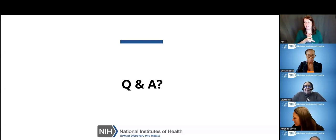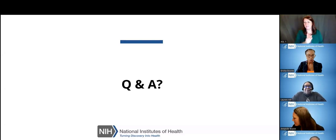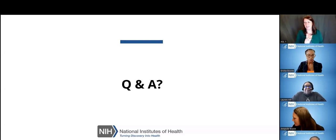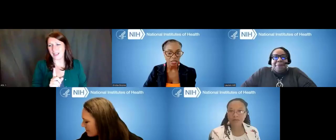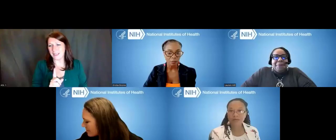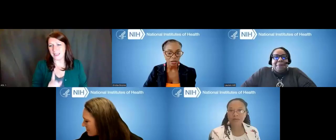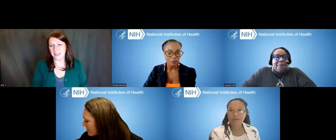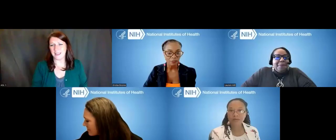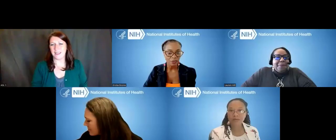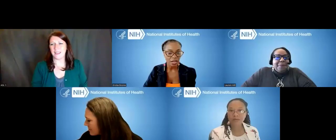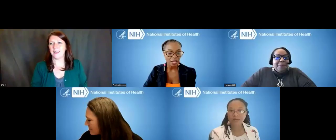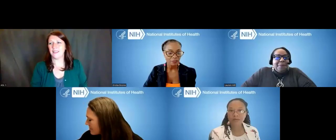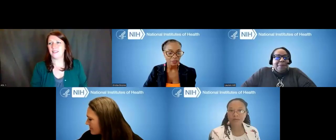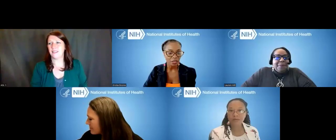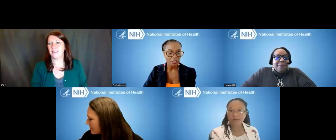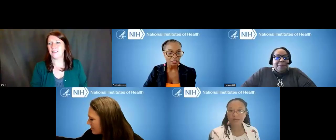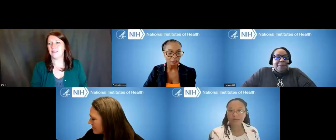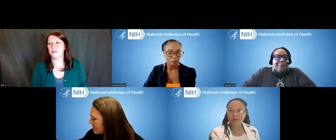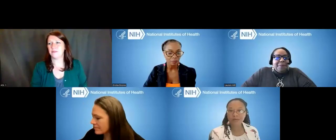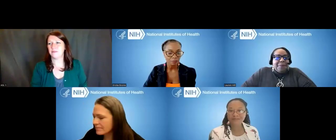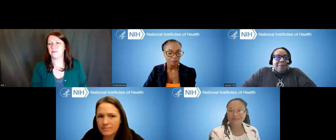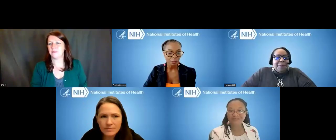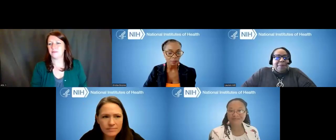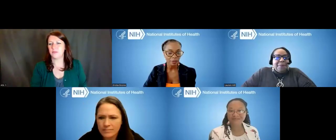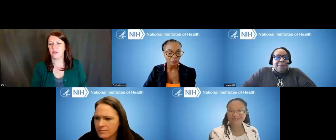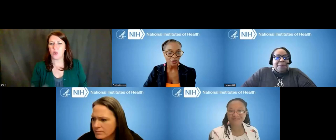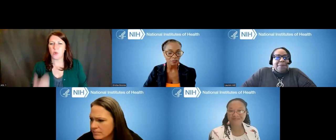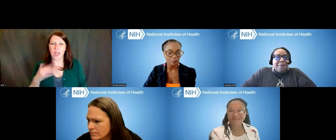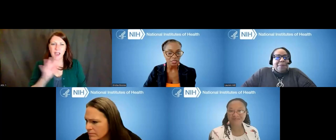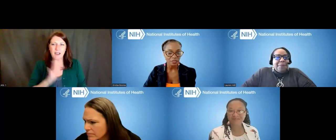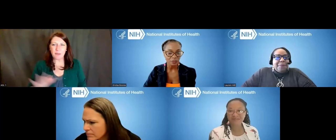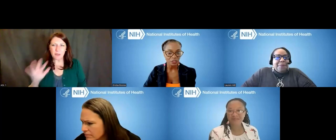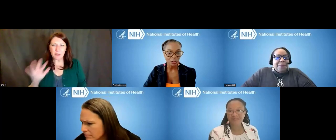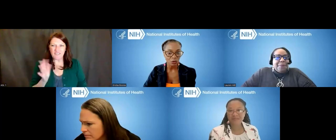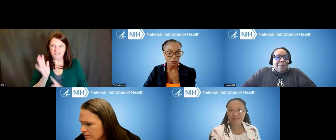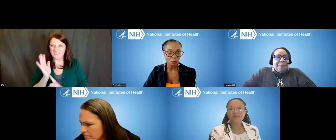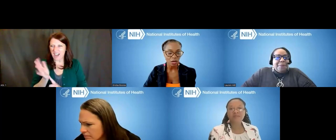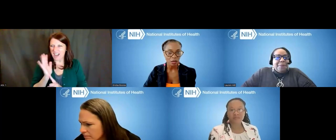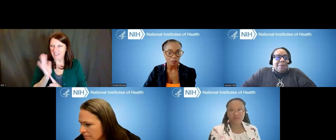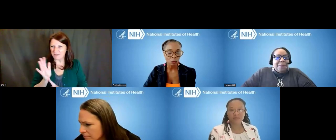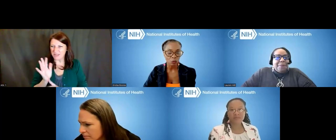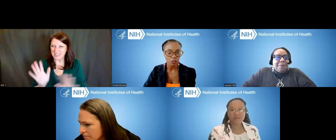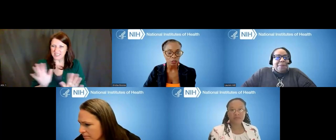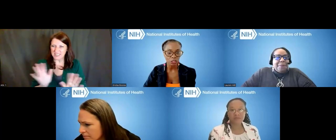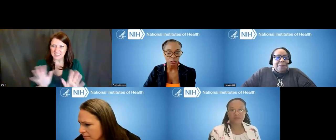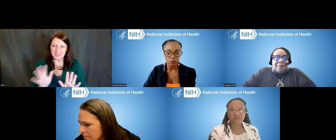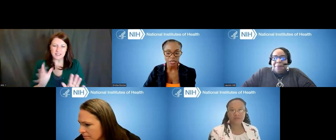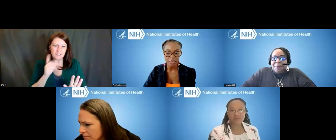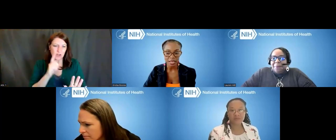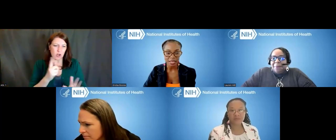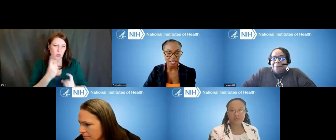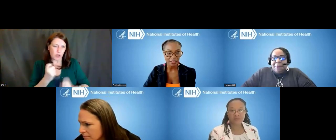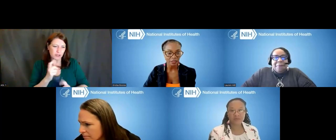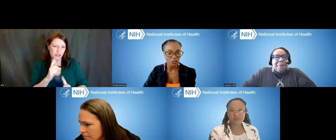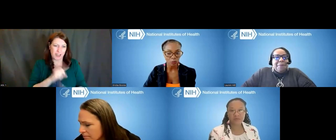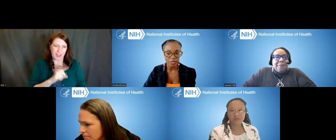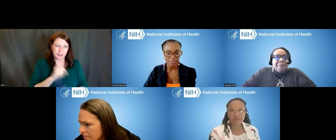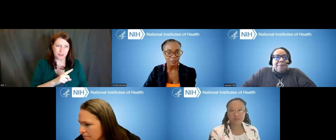We've got probably about five minutes or so for Q and A, at this point.